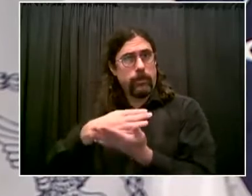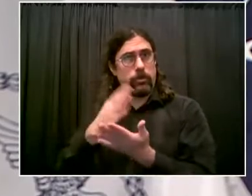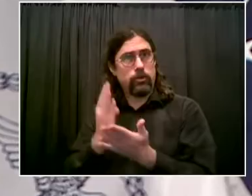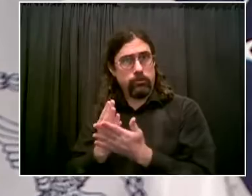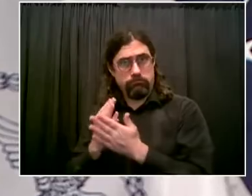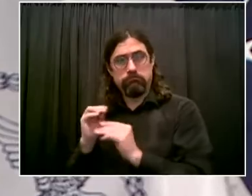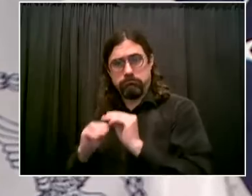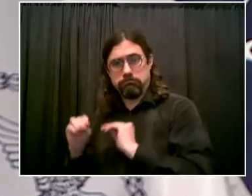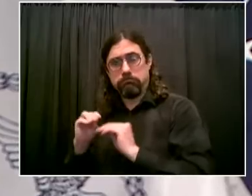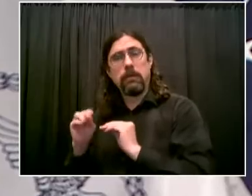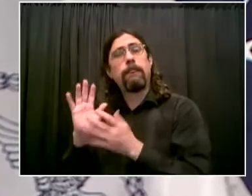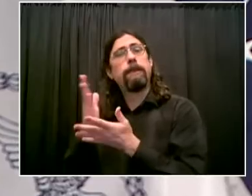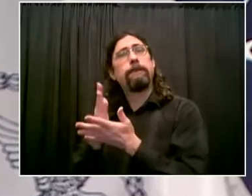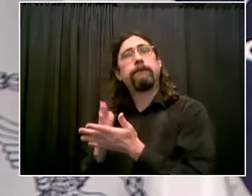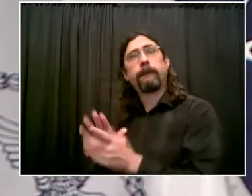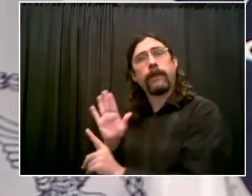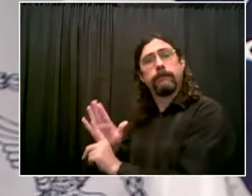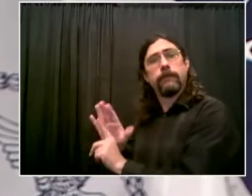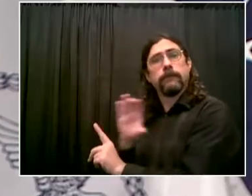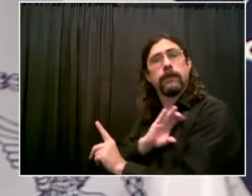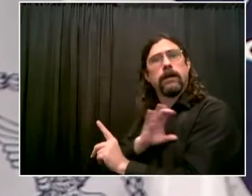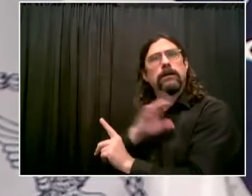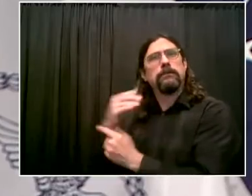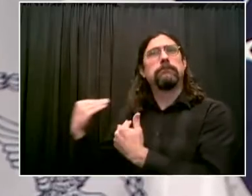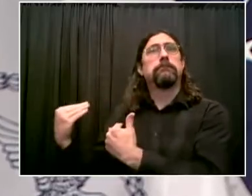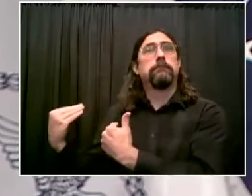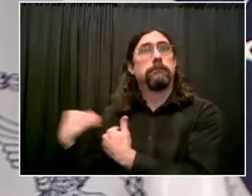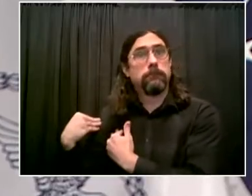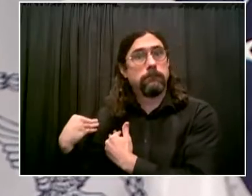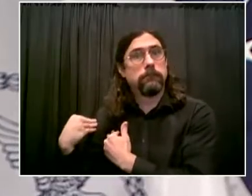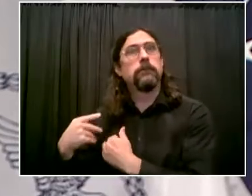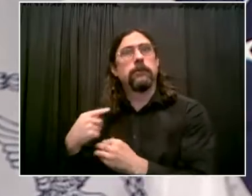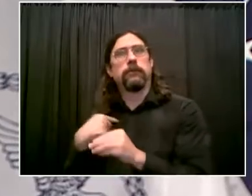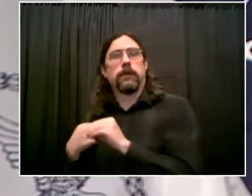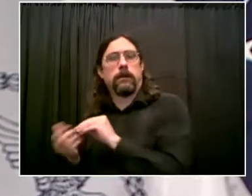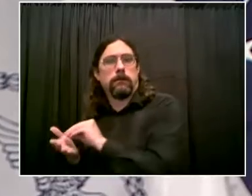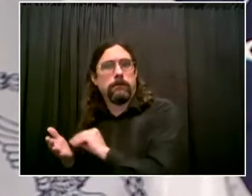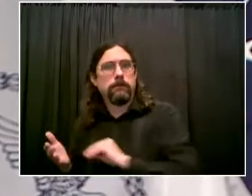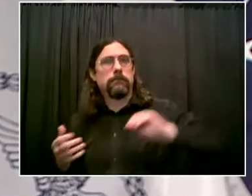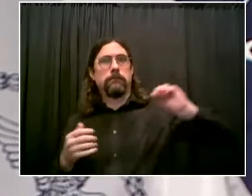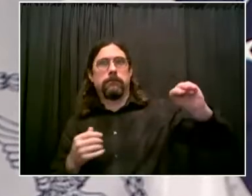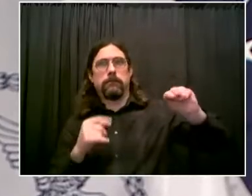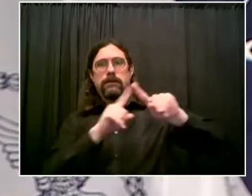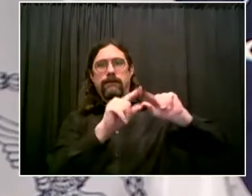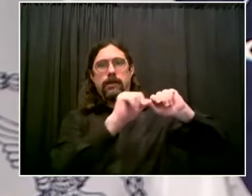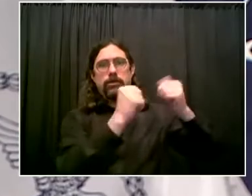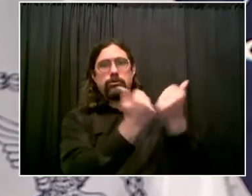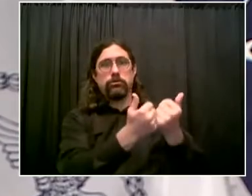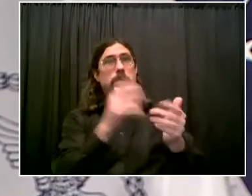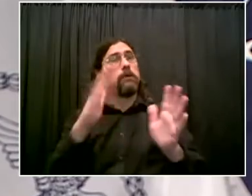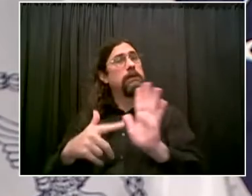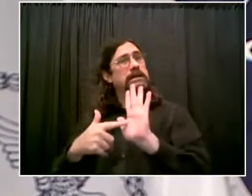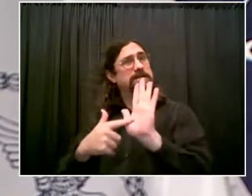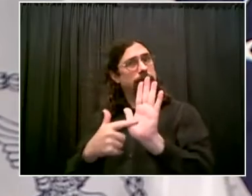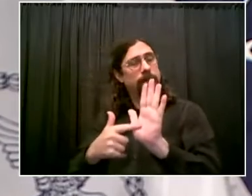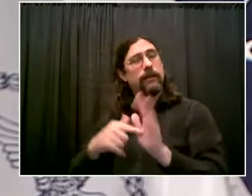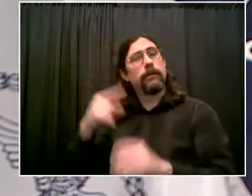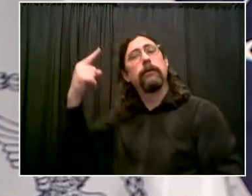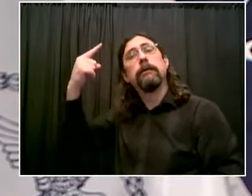CRISIS, MENTAL HEALTH CALLS, WHERE THERE IS NO VIOLENCE INVOLVED.